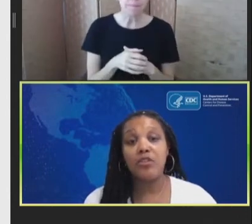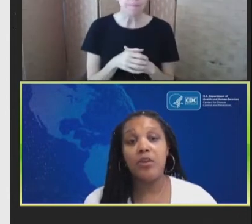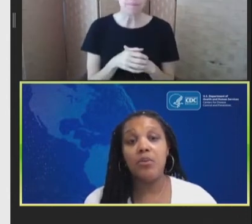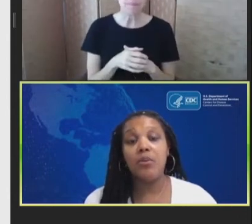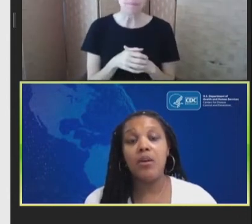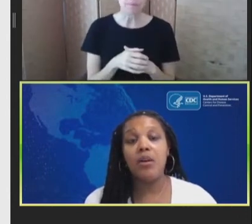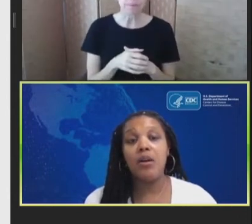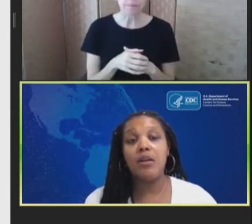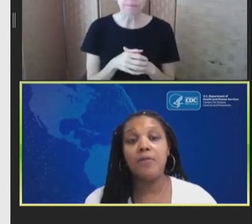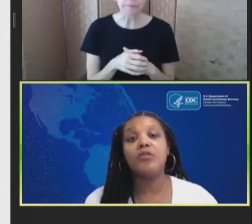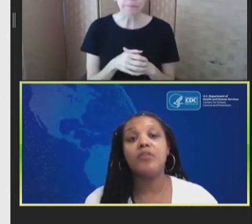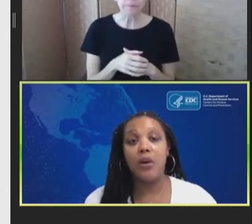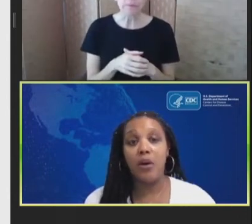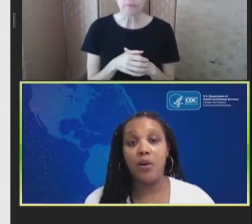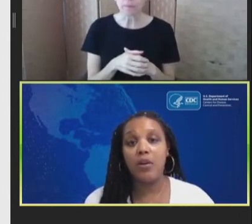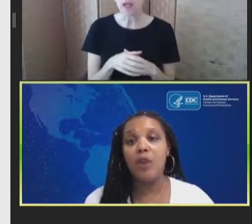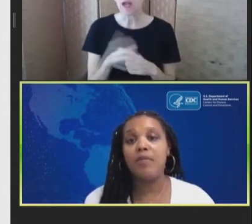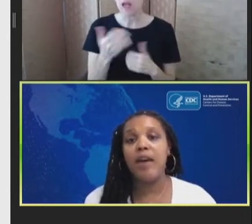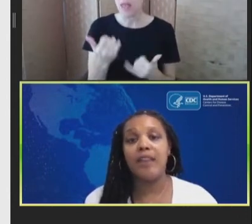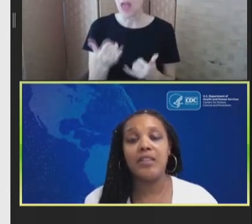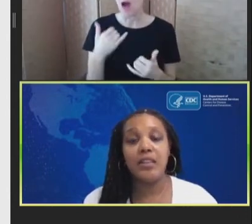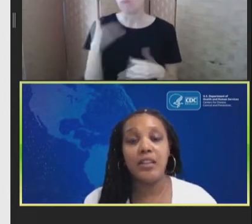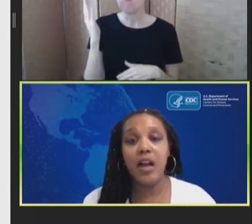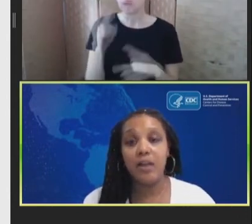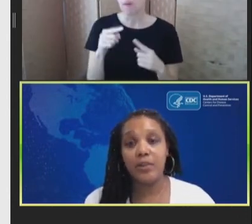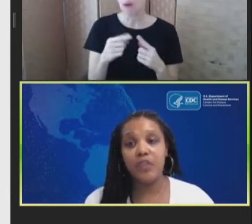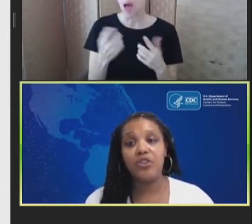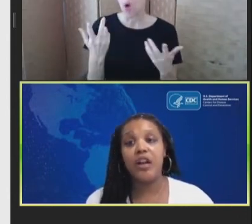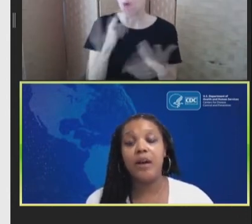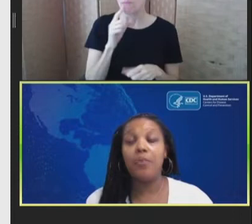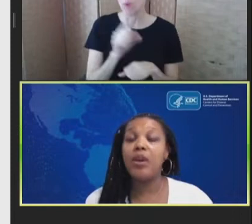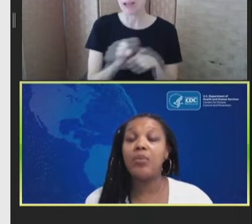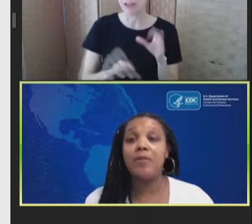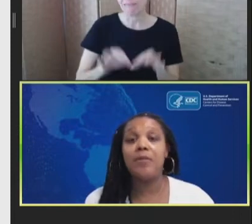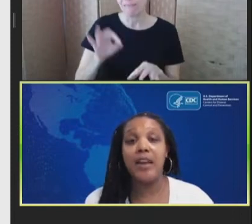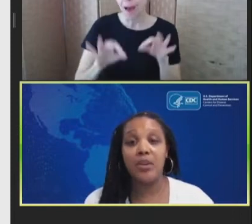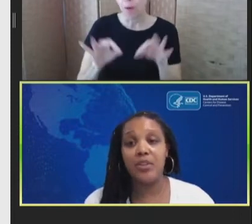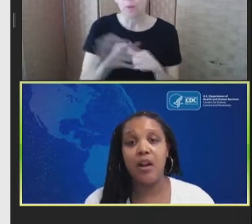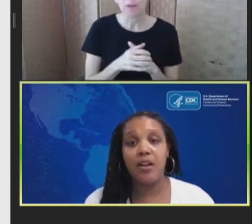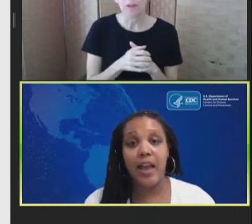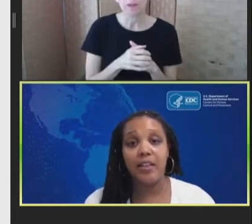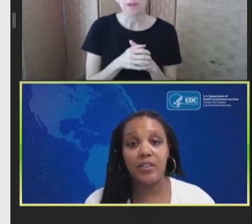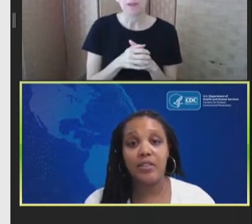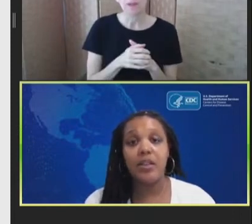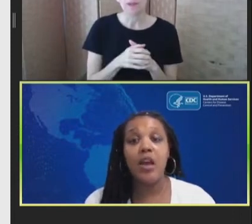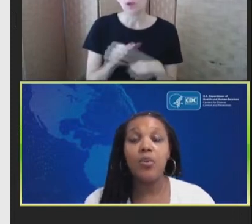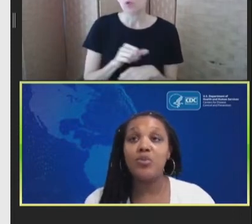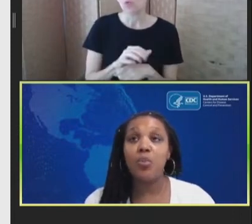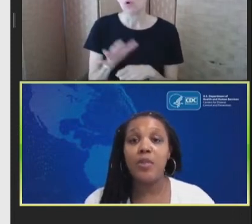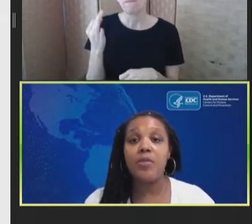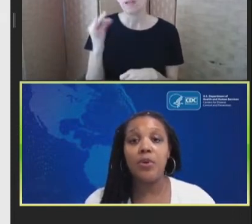So, first of all, COVID vaccine coverage. The way we defined it with our analysis was with